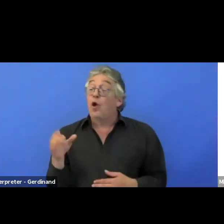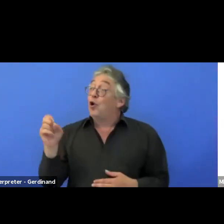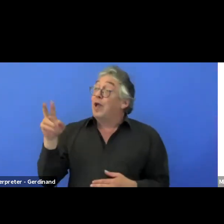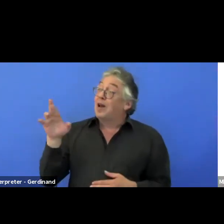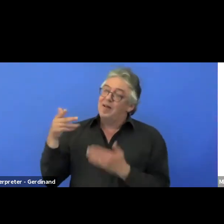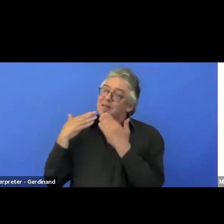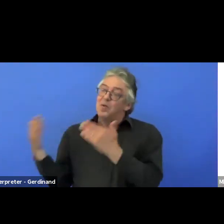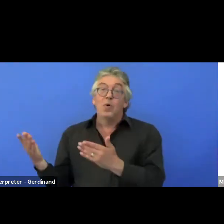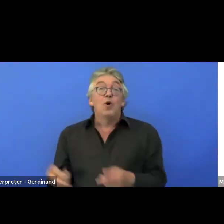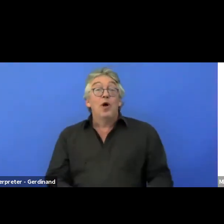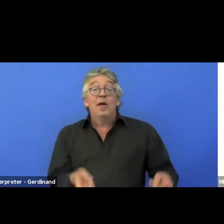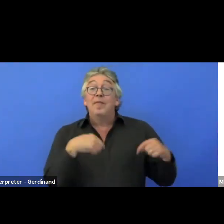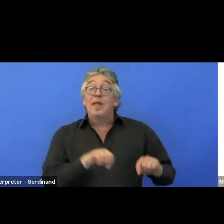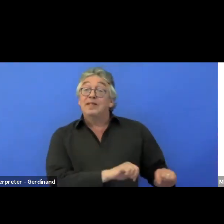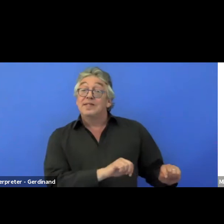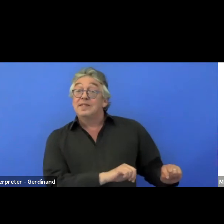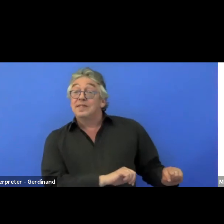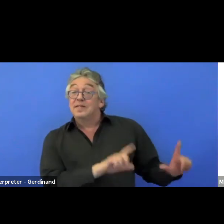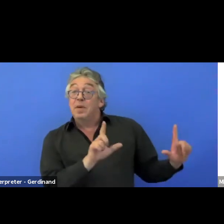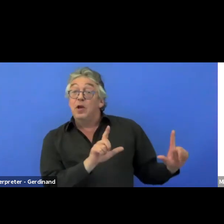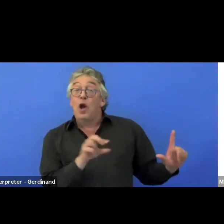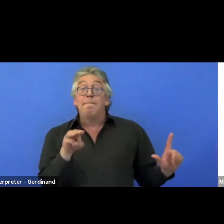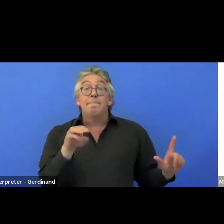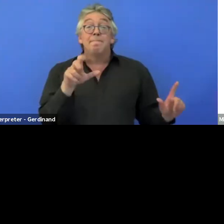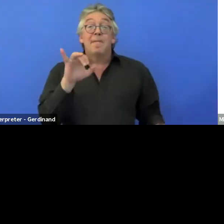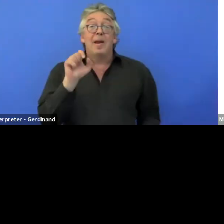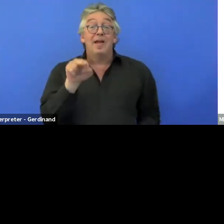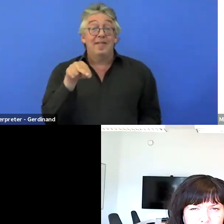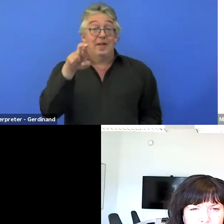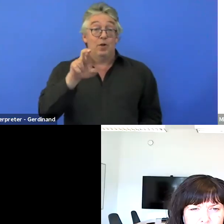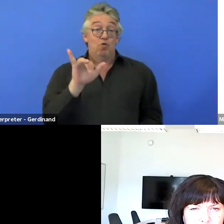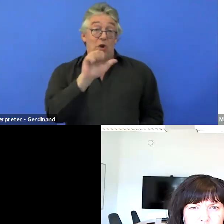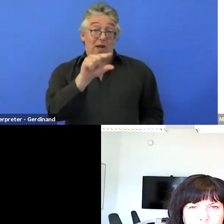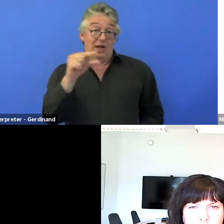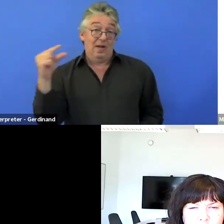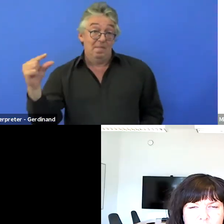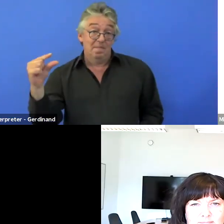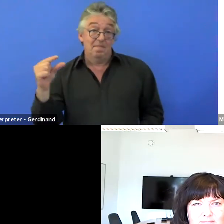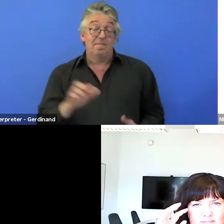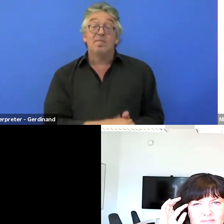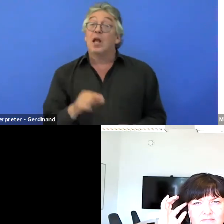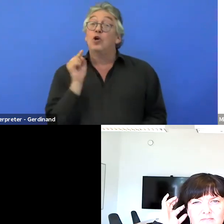Our next speaker is Malin Rygg, as I mentioned. She is the chair of SAGA.